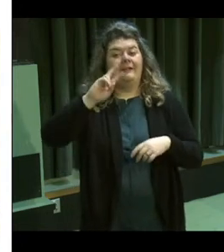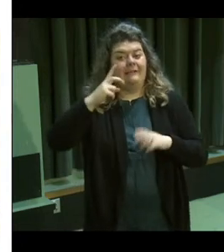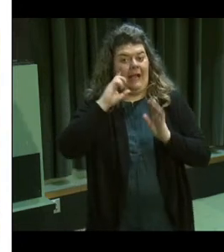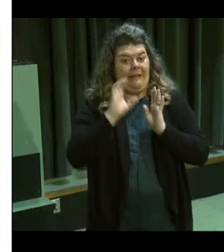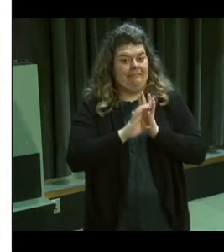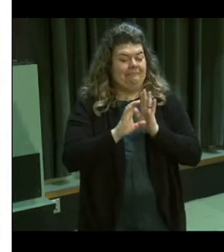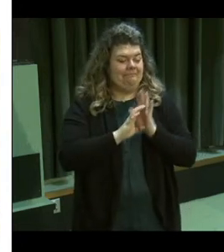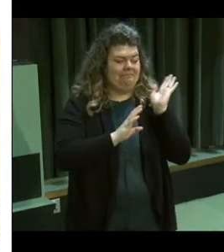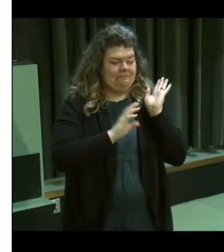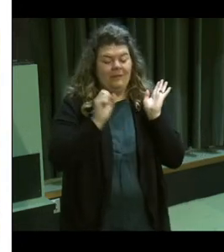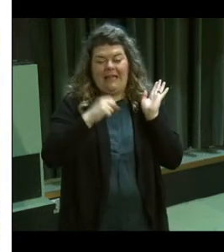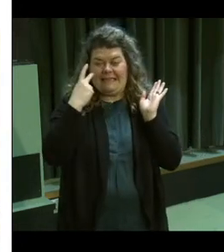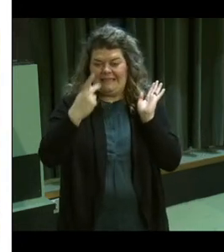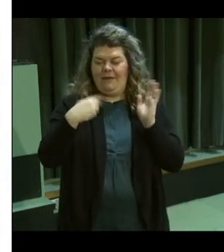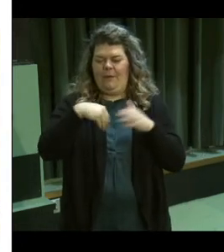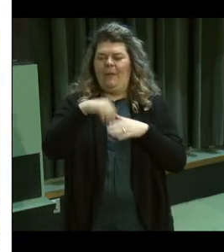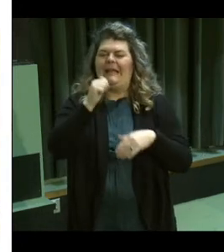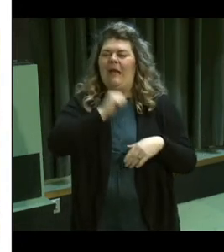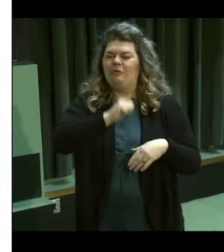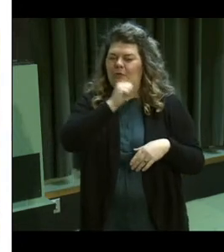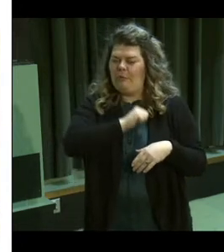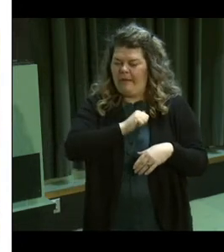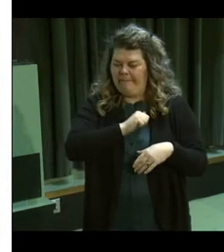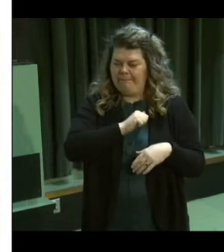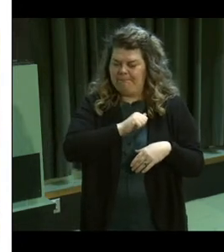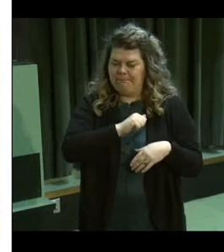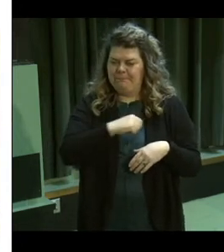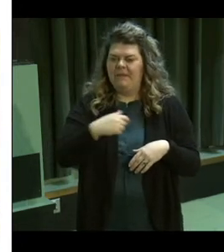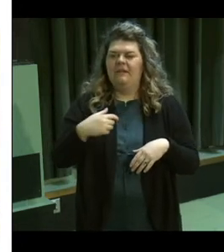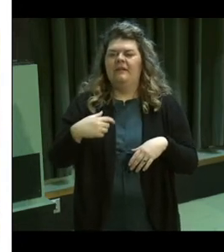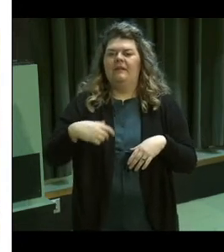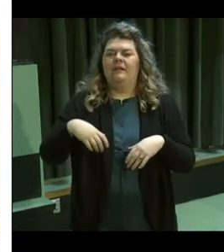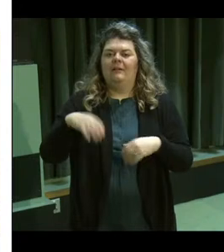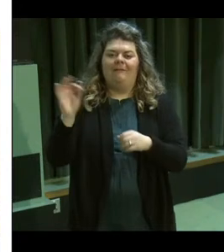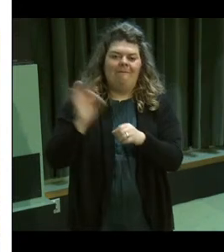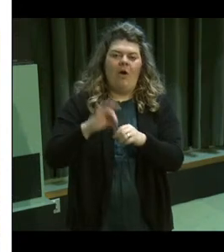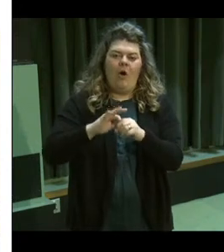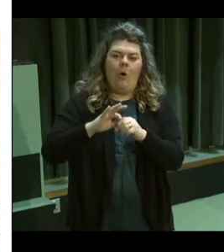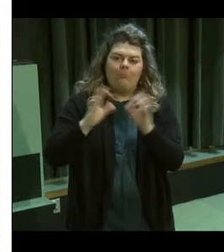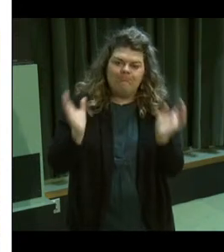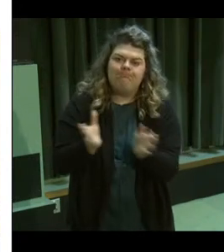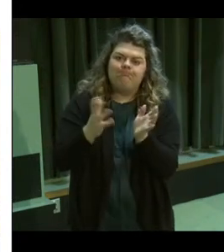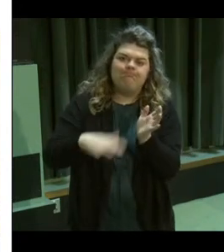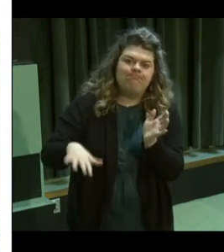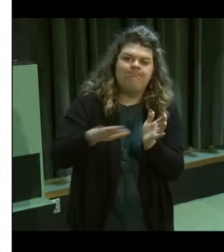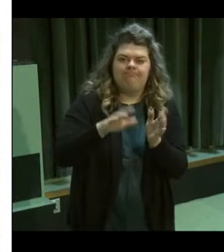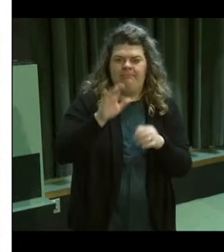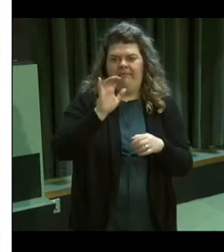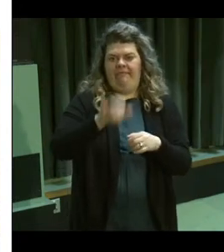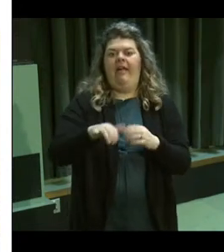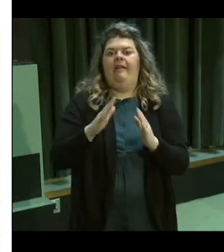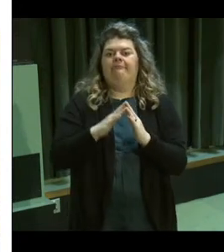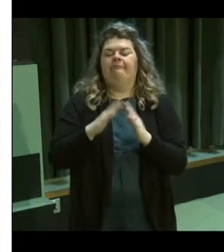then the second one is, we were